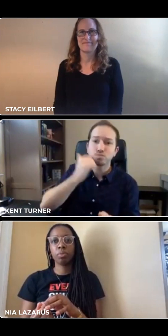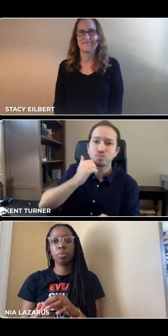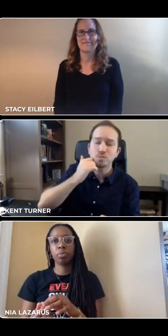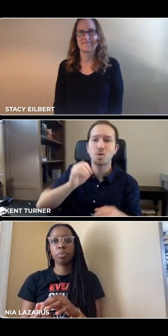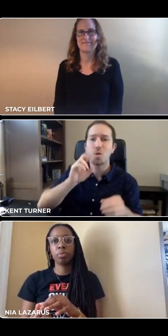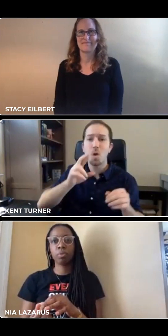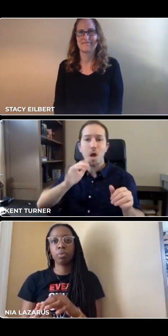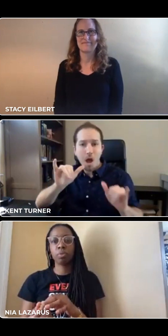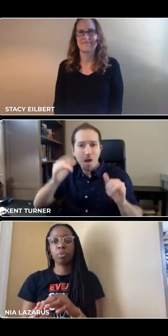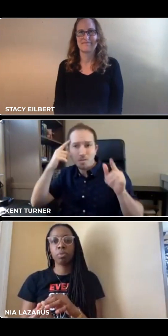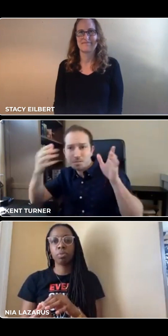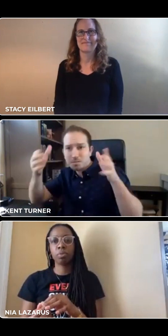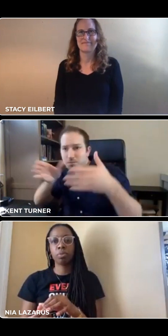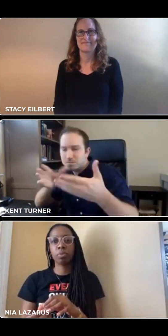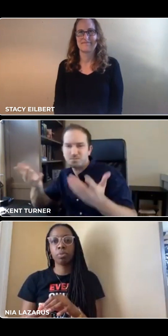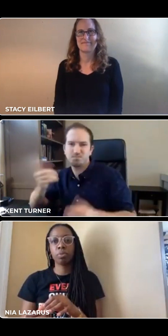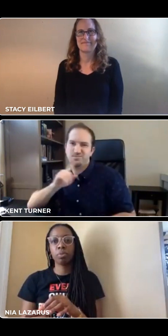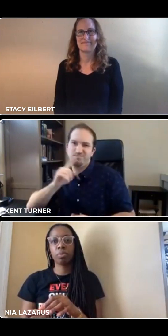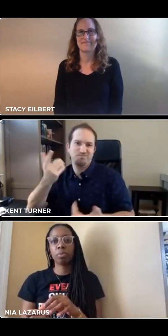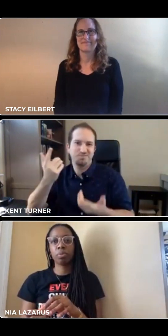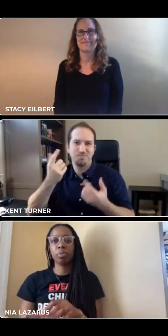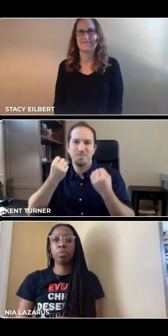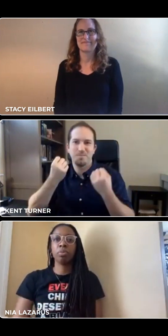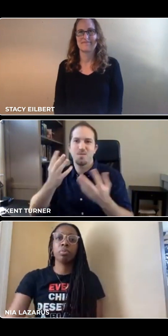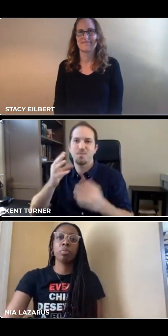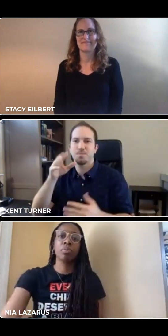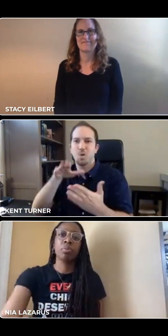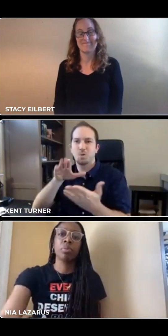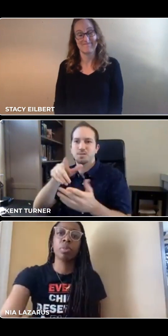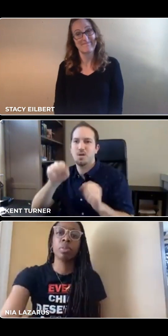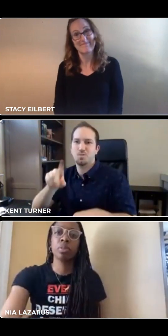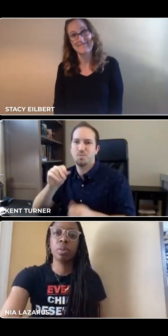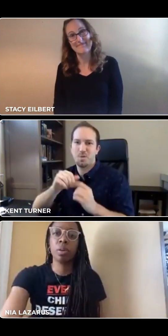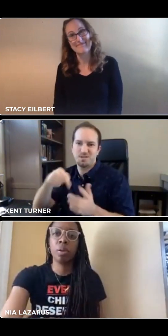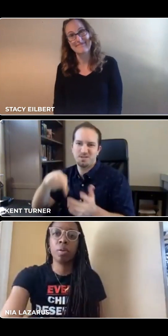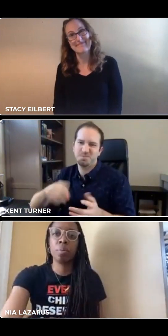from it. And then come back to your daily life, and your daily classroom, and how you